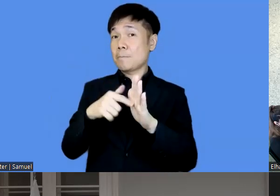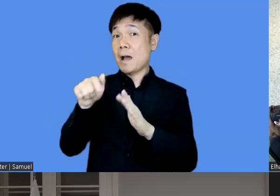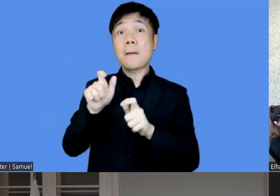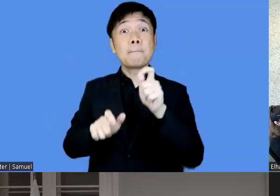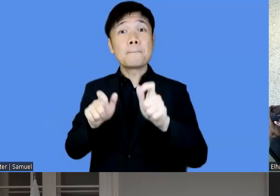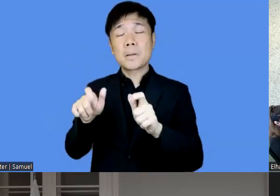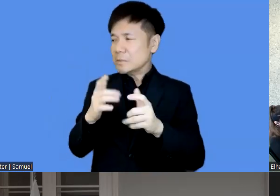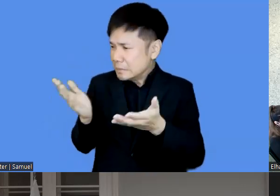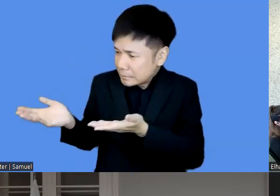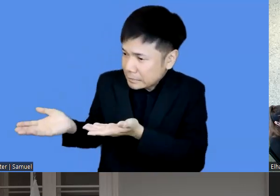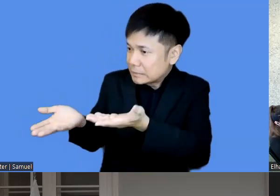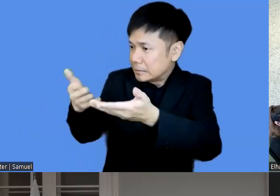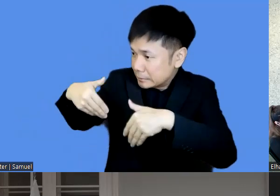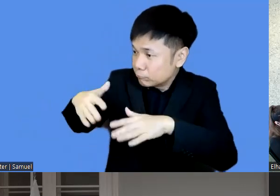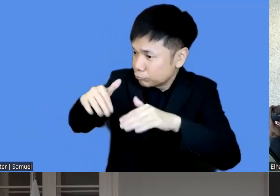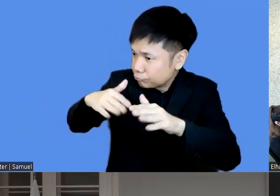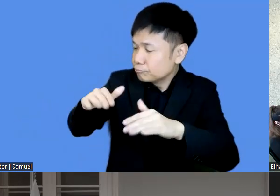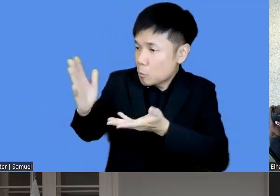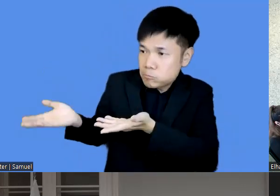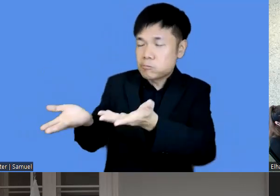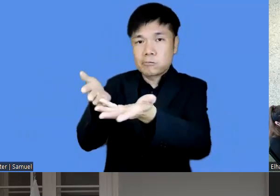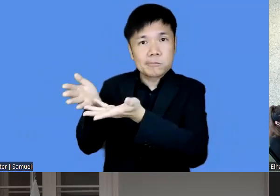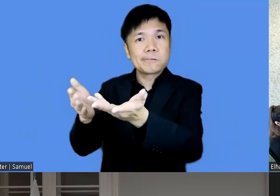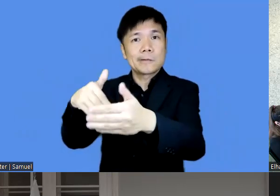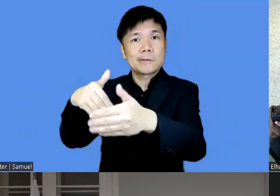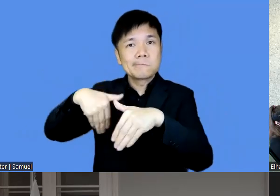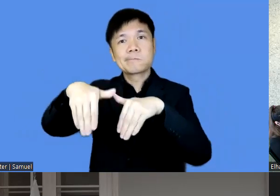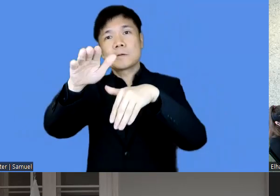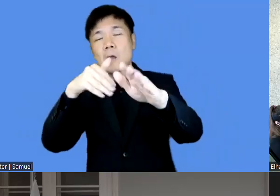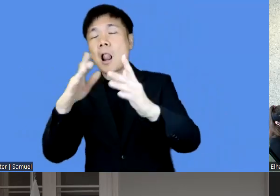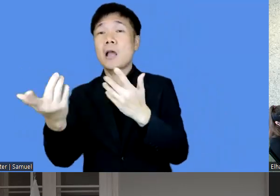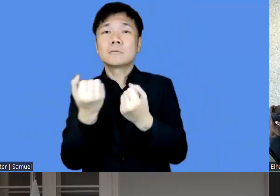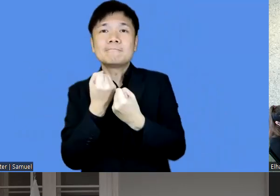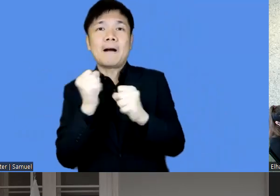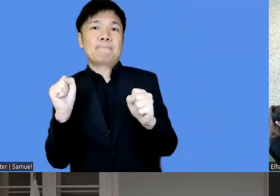including civilians with disabilities, and ideally, with time, such more specific sensitisation